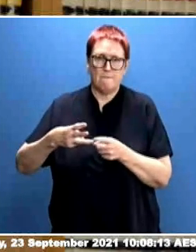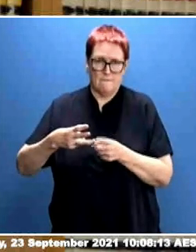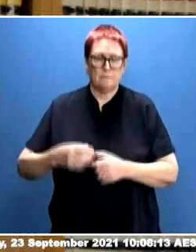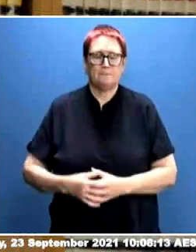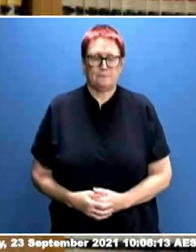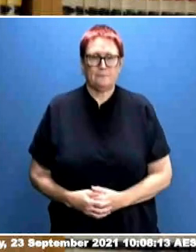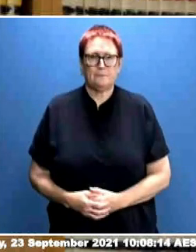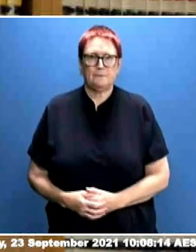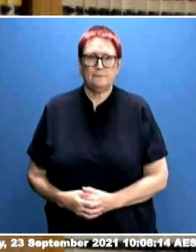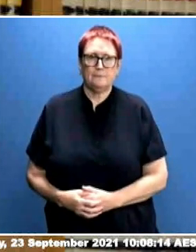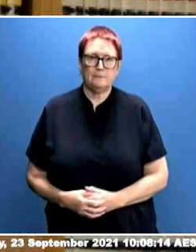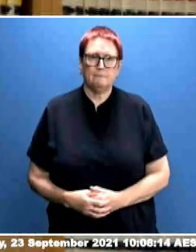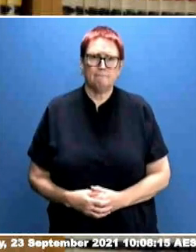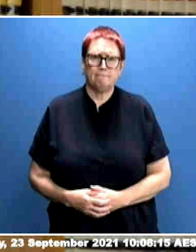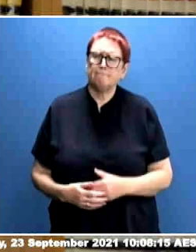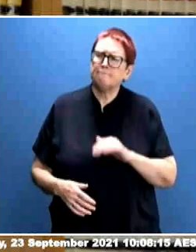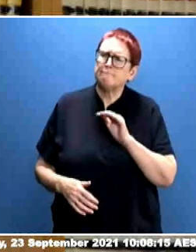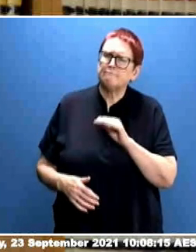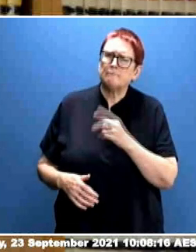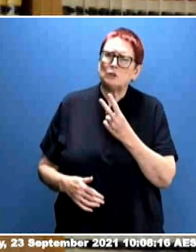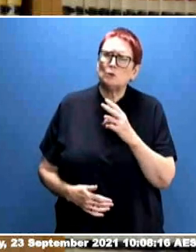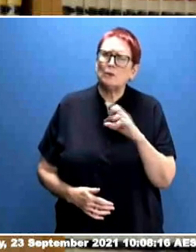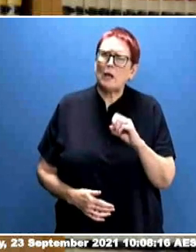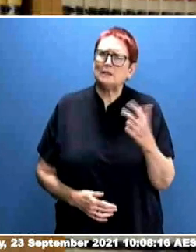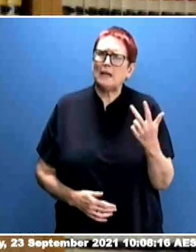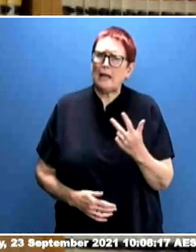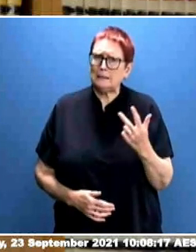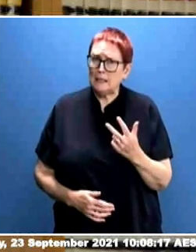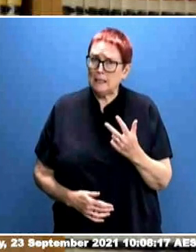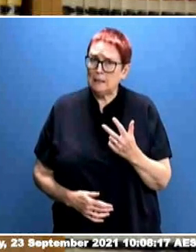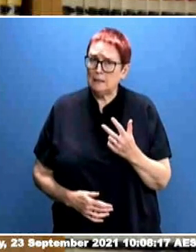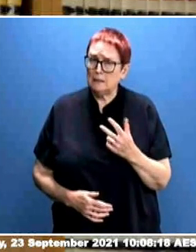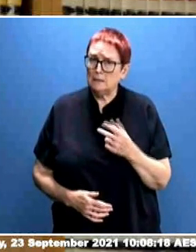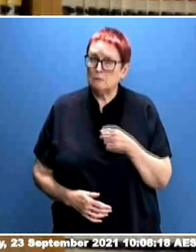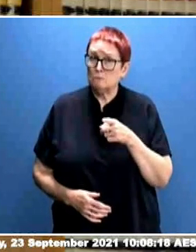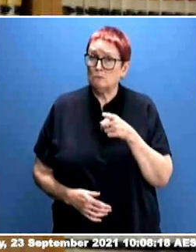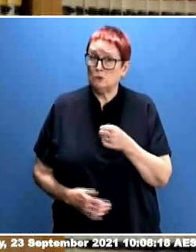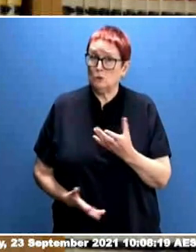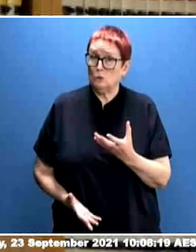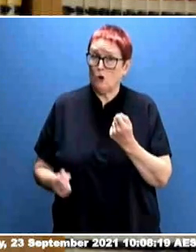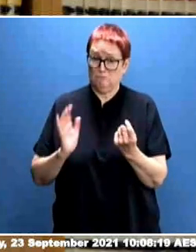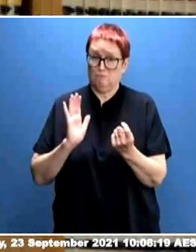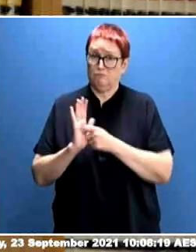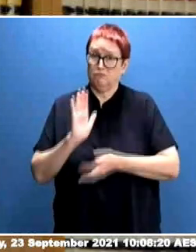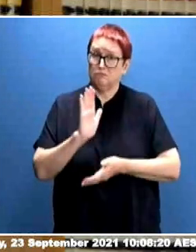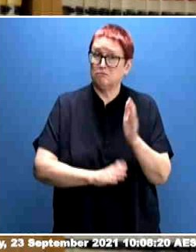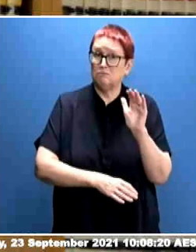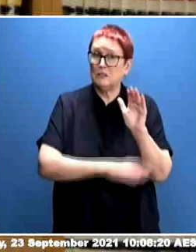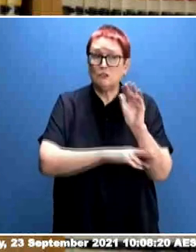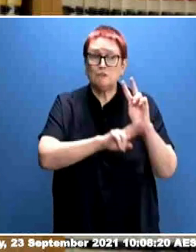Amongst other things, Dr Thompson, in 2018 you were awarded a Churchill Fellowship, which enabled you